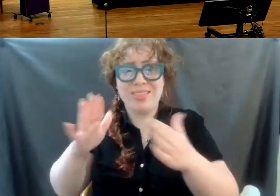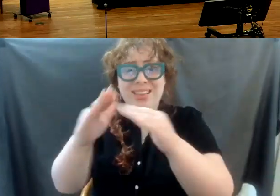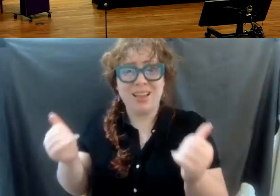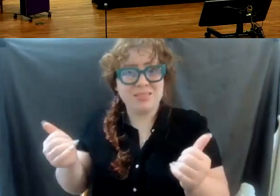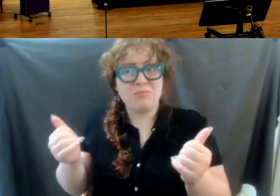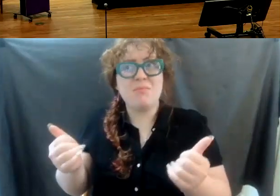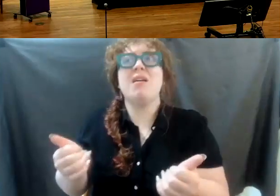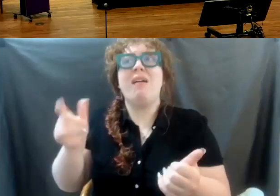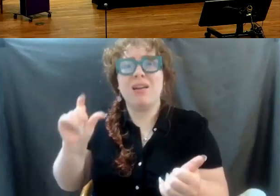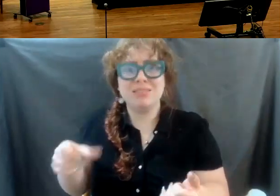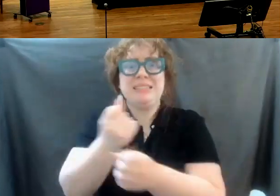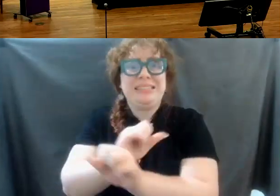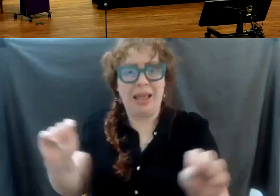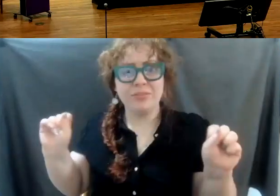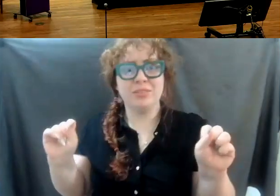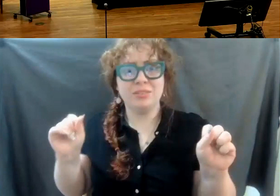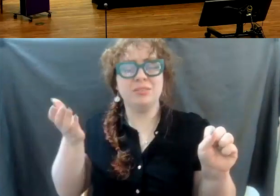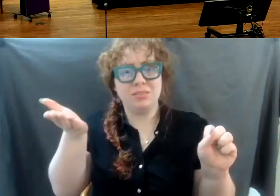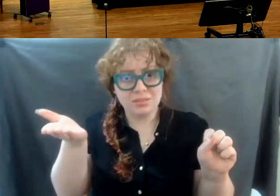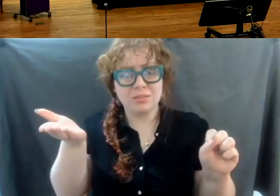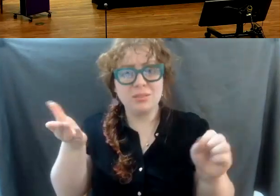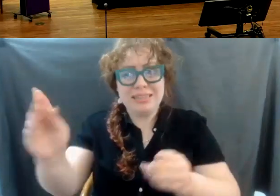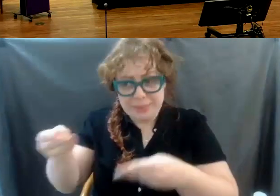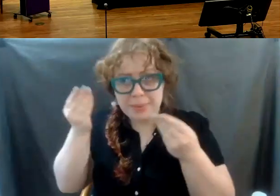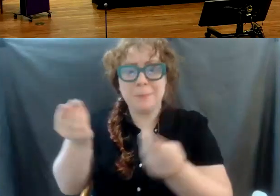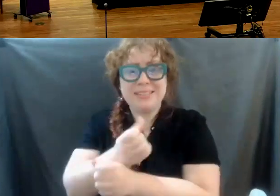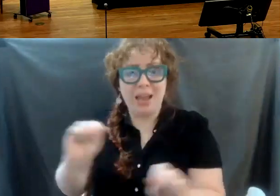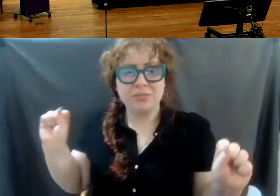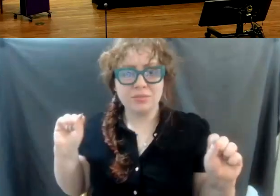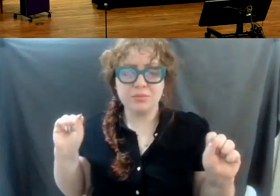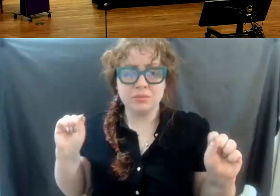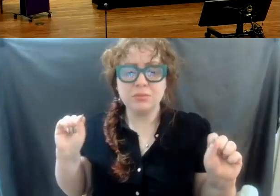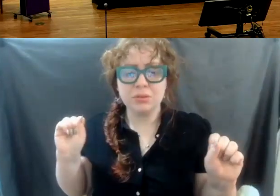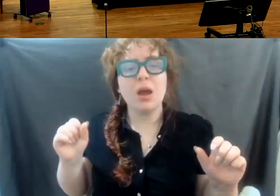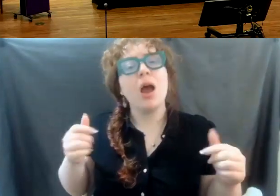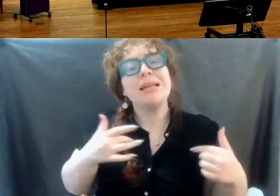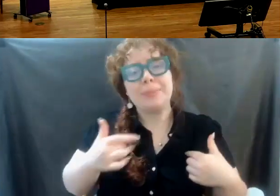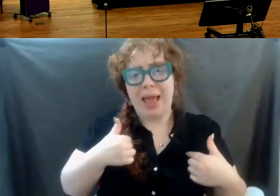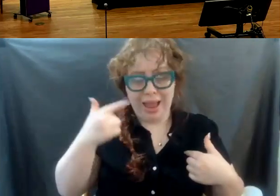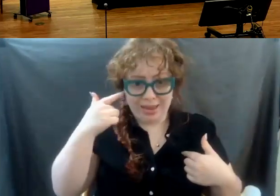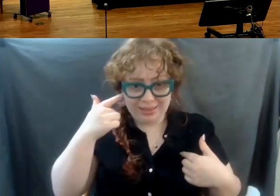And I don't think people think about that. You know, people think about, well, how do we provide safety to the rest of society?